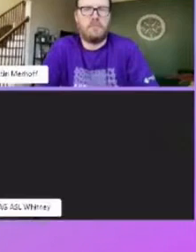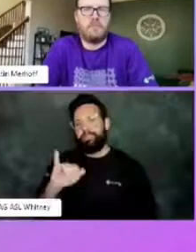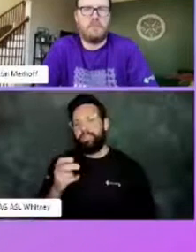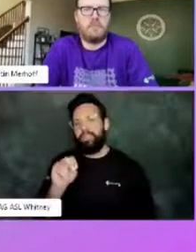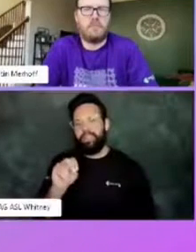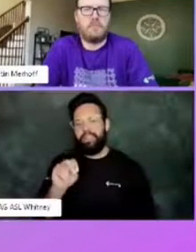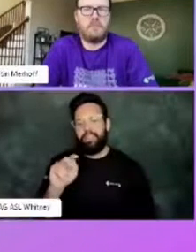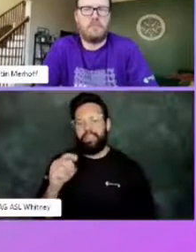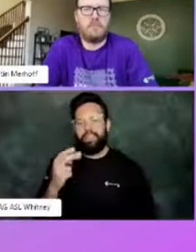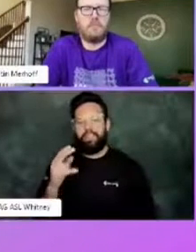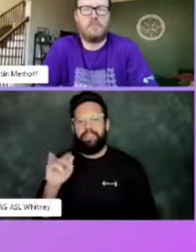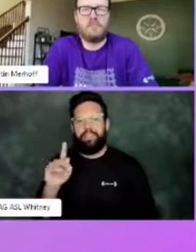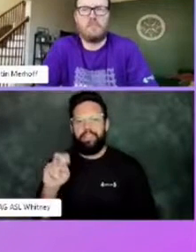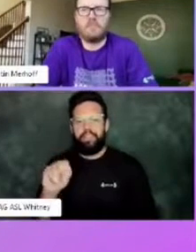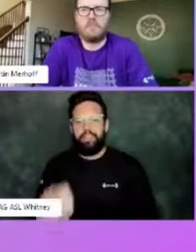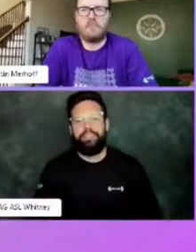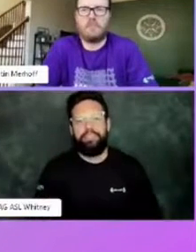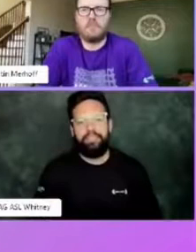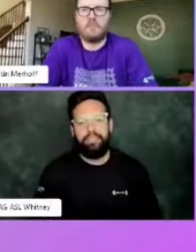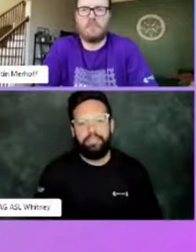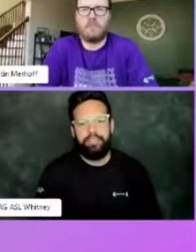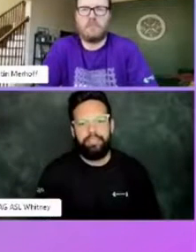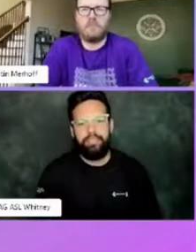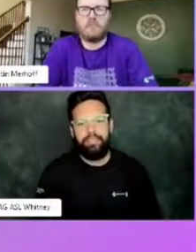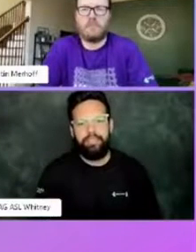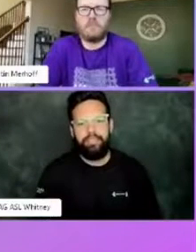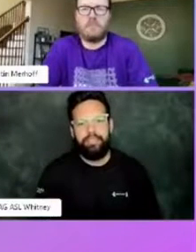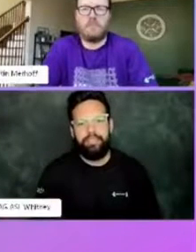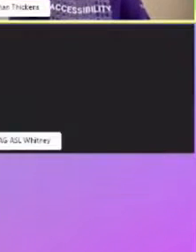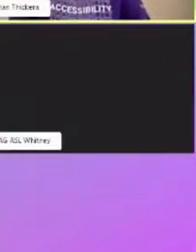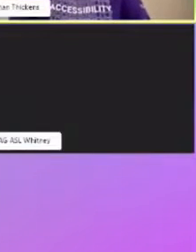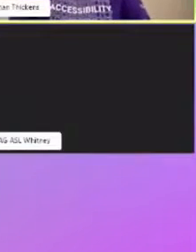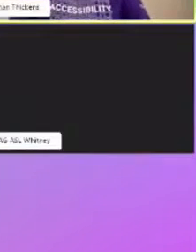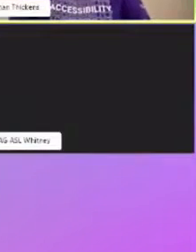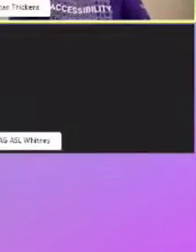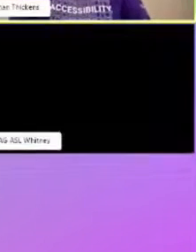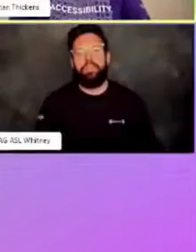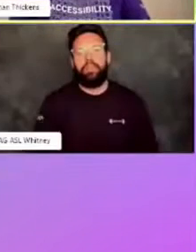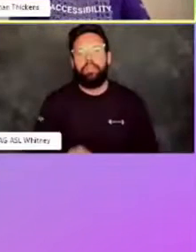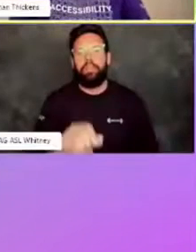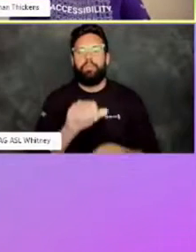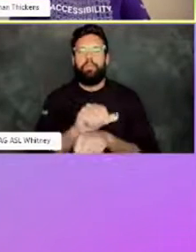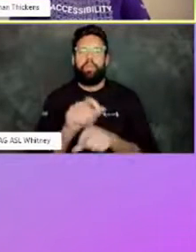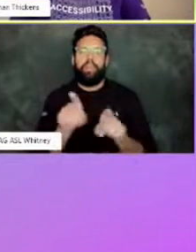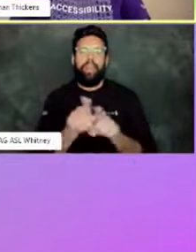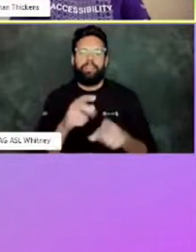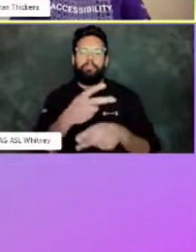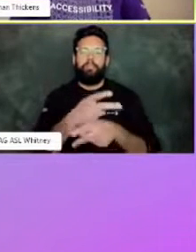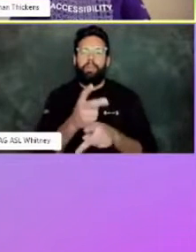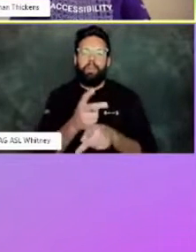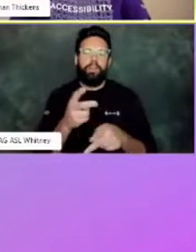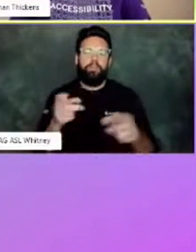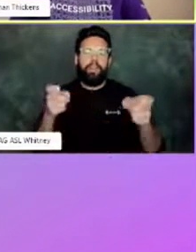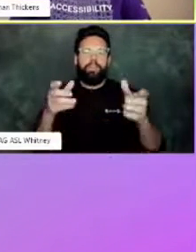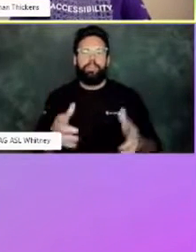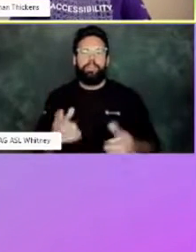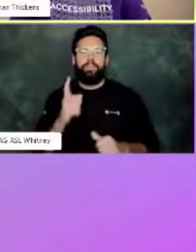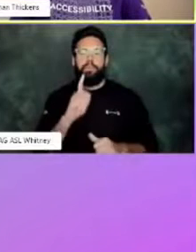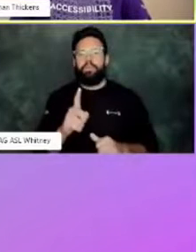for several of our products here at Deque including the axe DevTools HTML APIs and axe Linter. Today, I'll be talking about